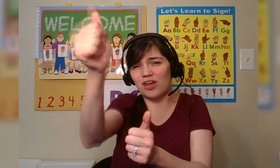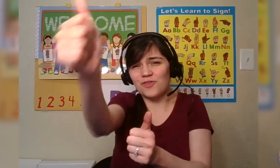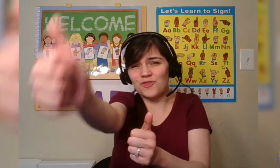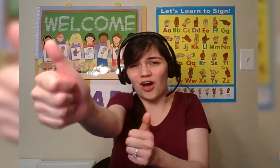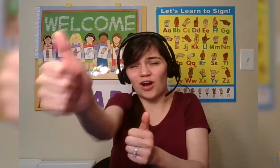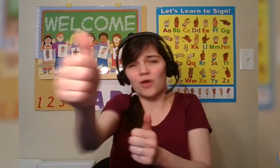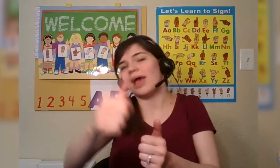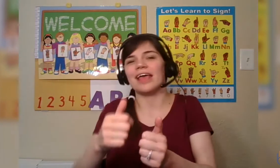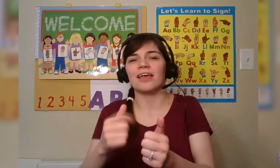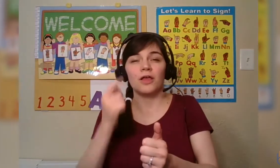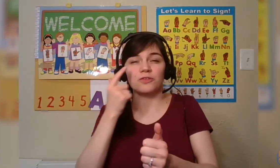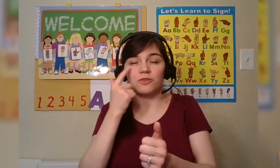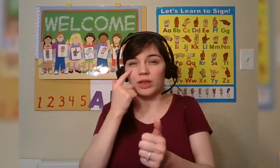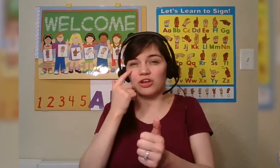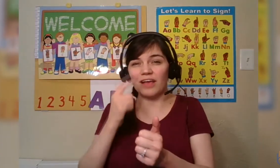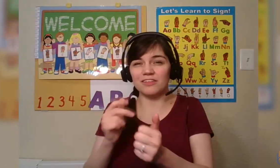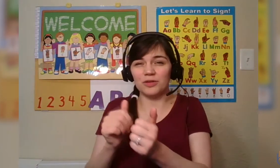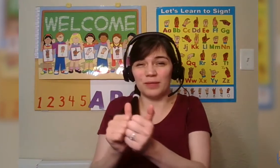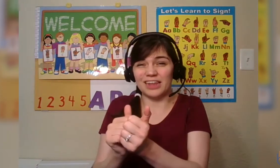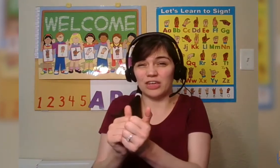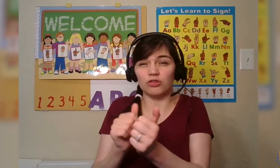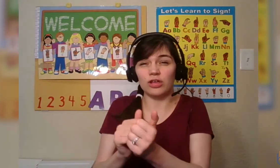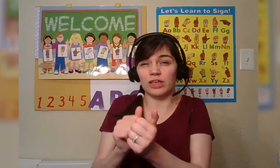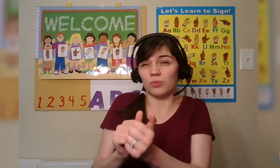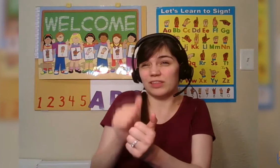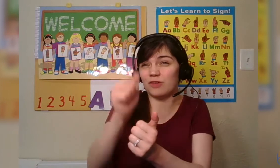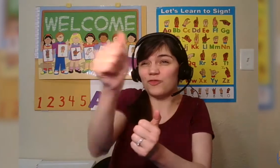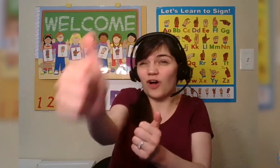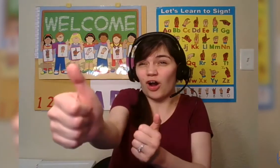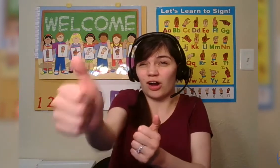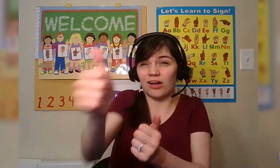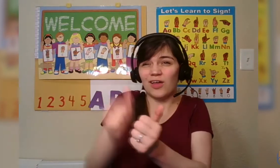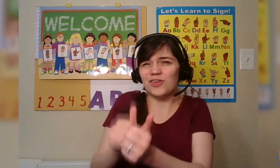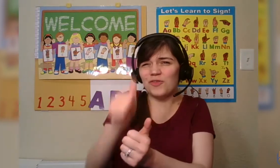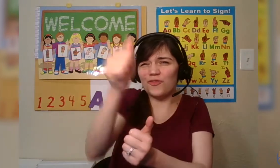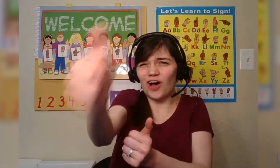far away. Squint your eyes a little bit like you're looking really far. Far.